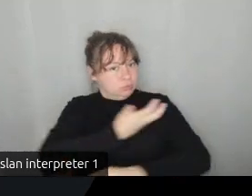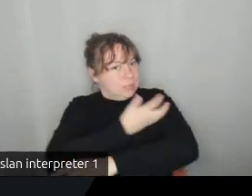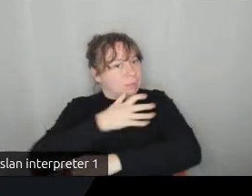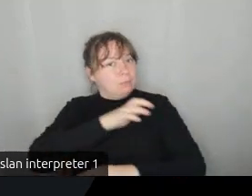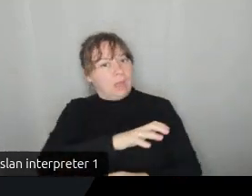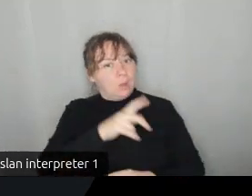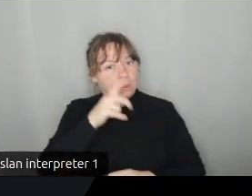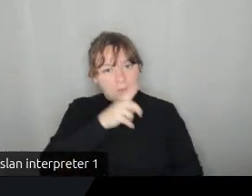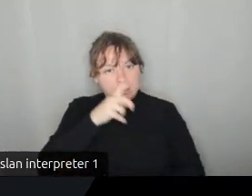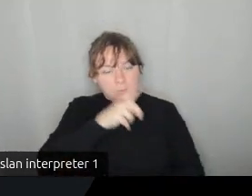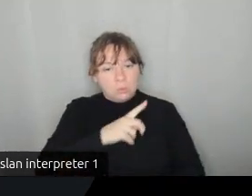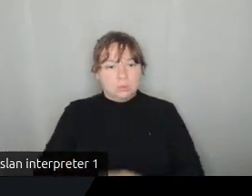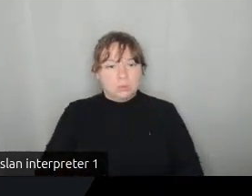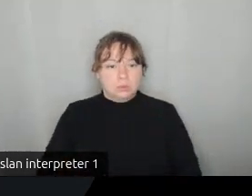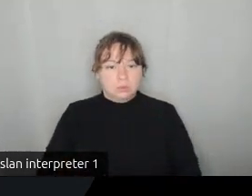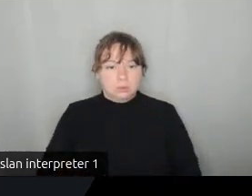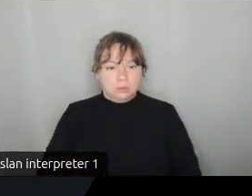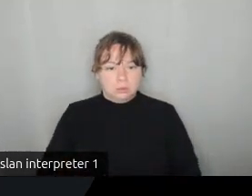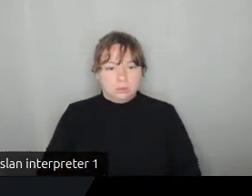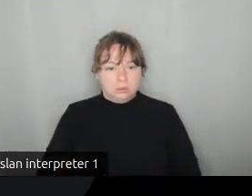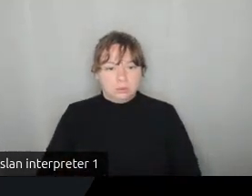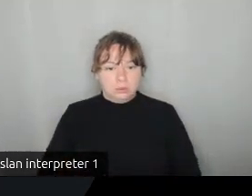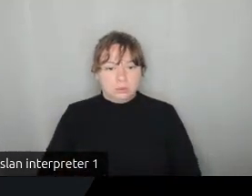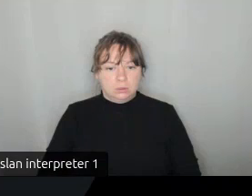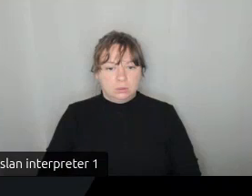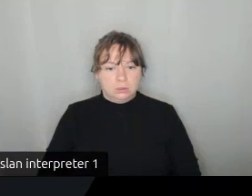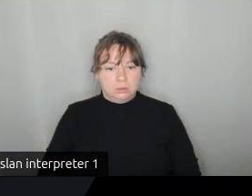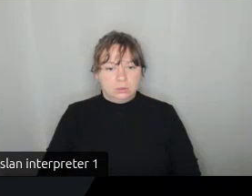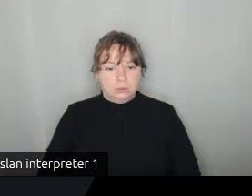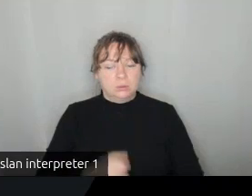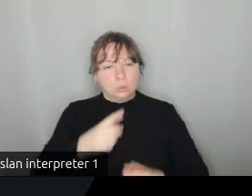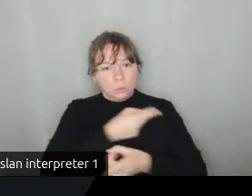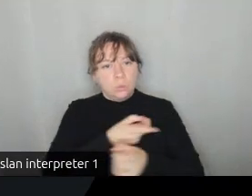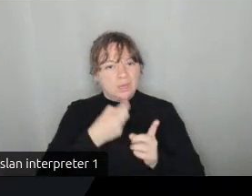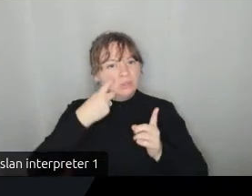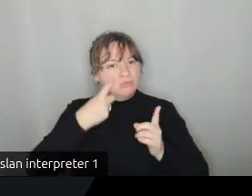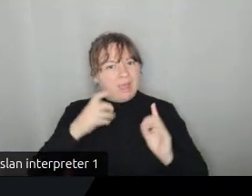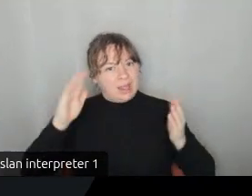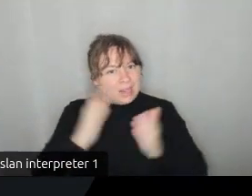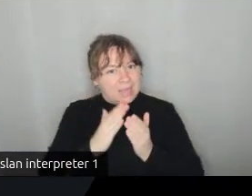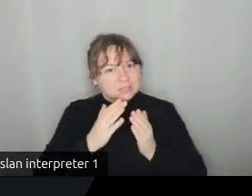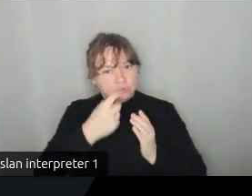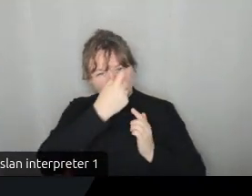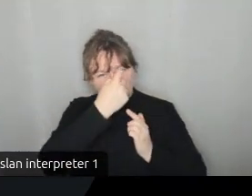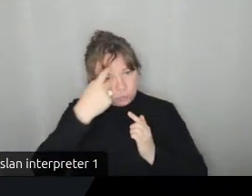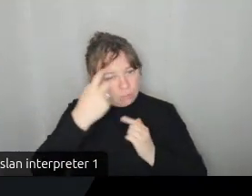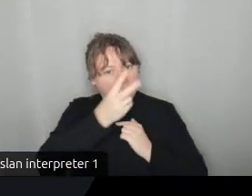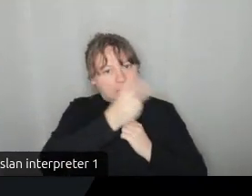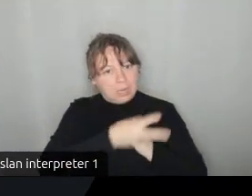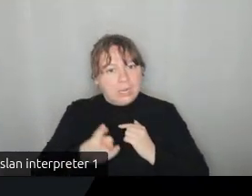put priority around understanding and preventing the retraumatizations and um as anyone who works